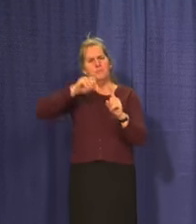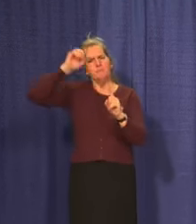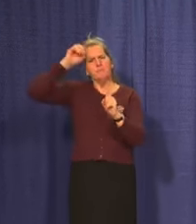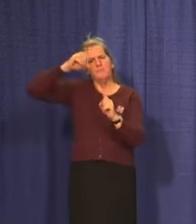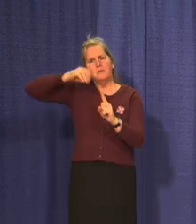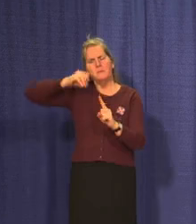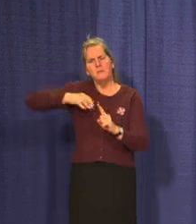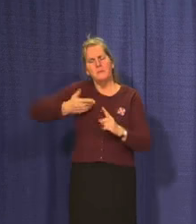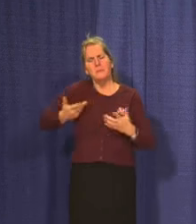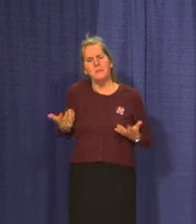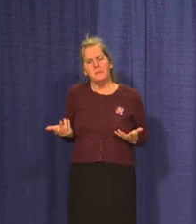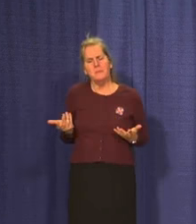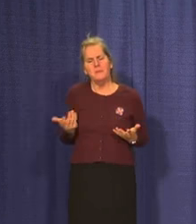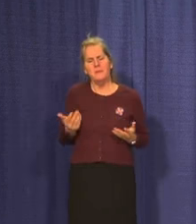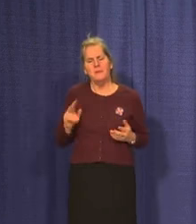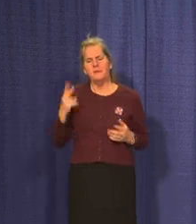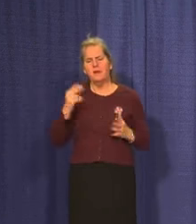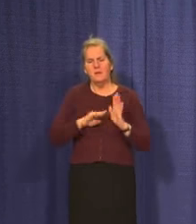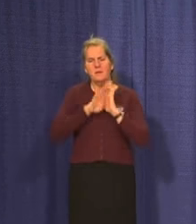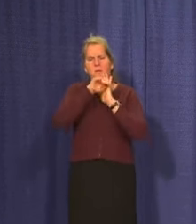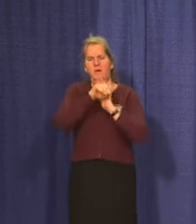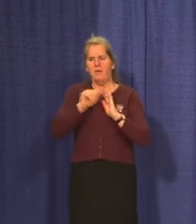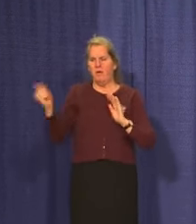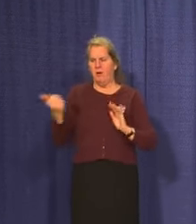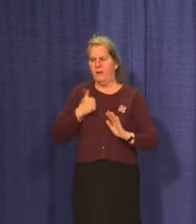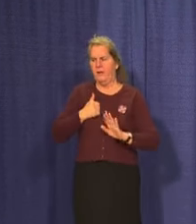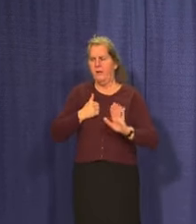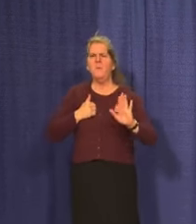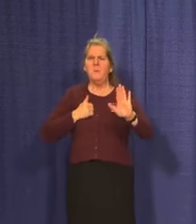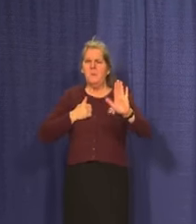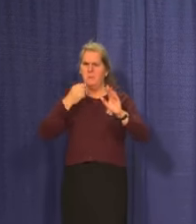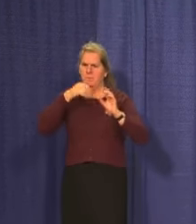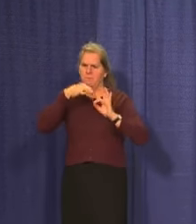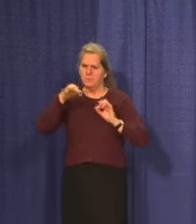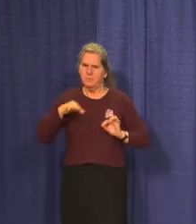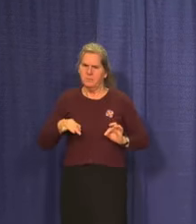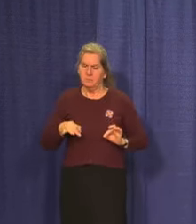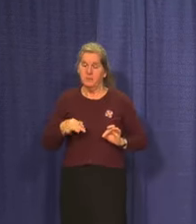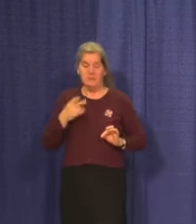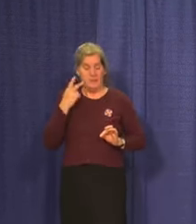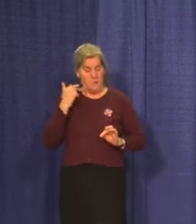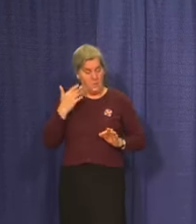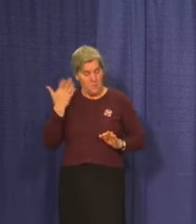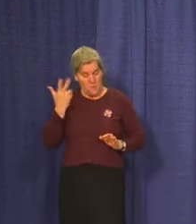EXPERIENCING THIS SECOND WAVE. DUE TO THE SURGES IN CANADA, WE